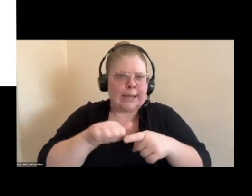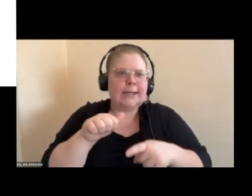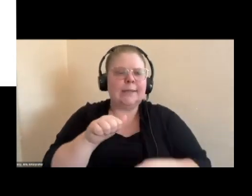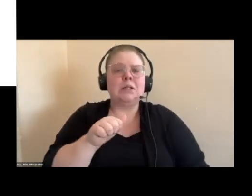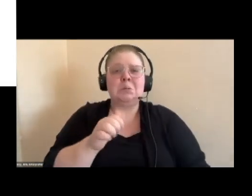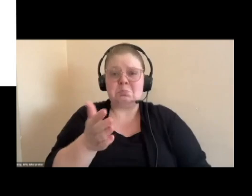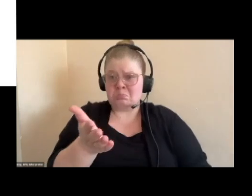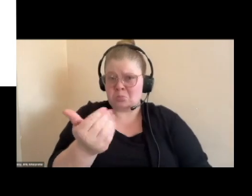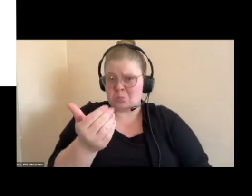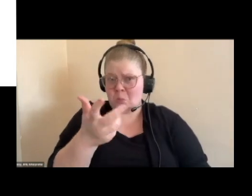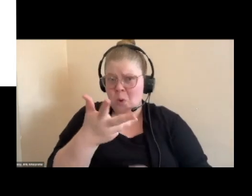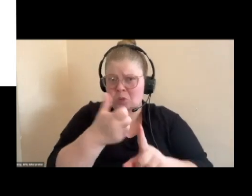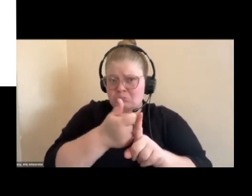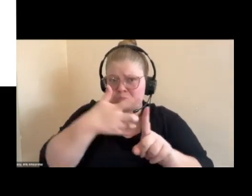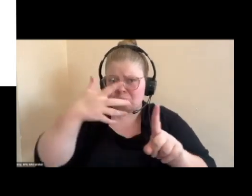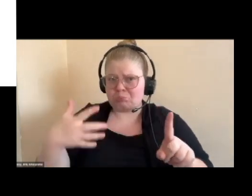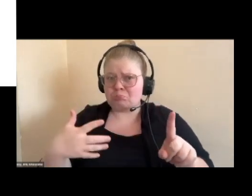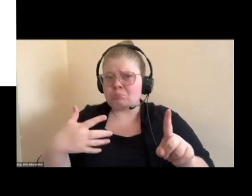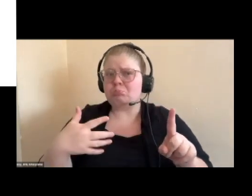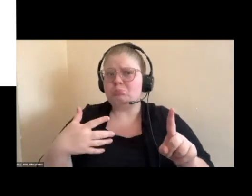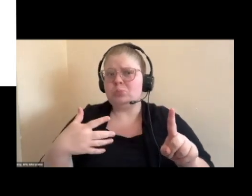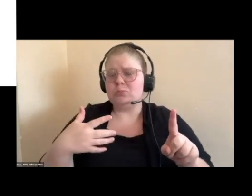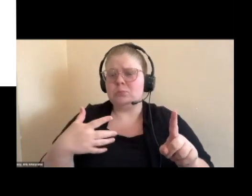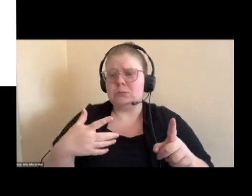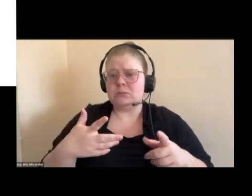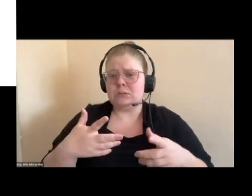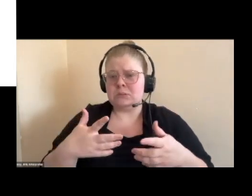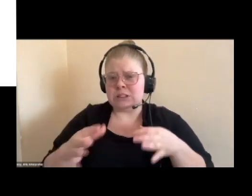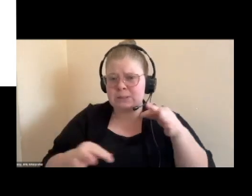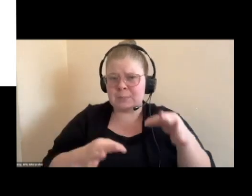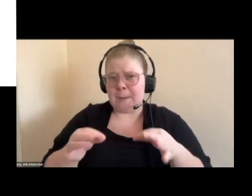do you want to say anything about, you know, how, how we approached that and what kind of